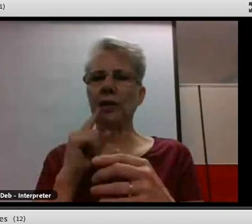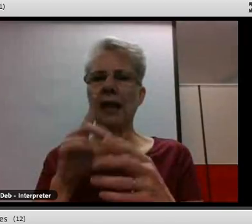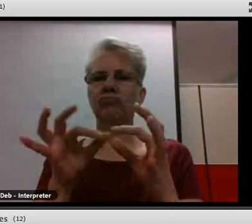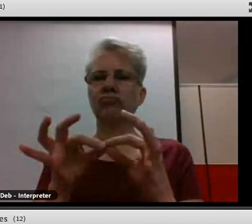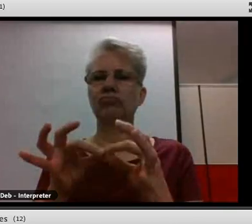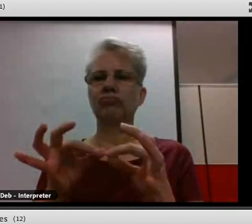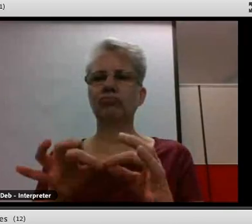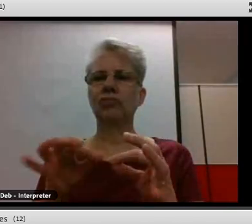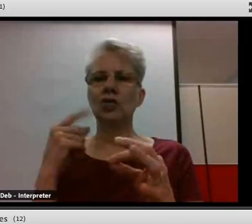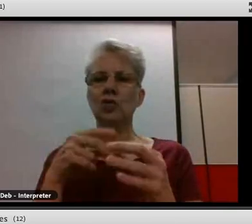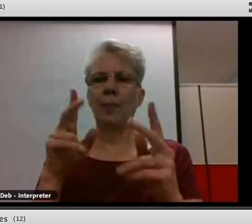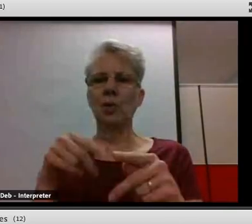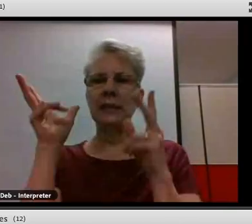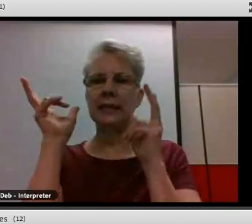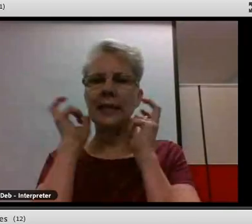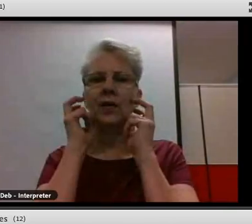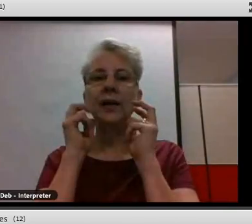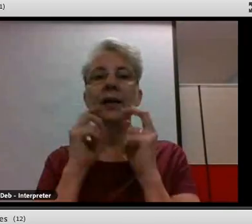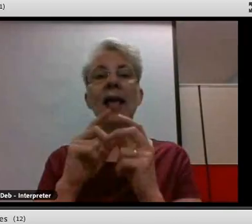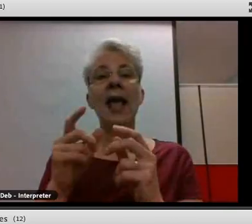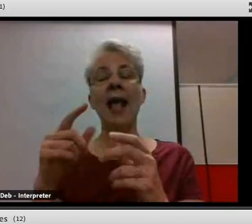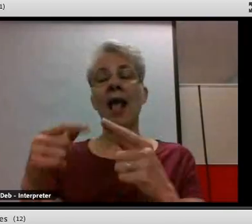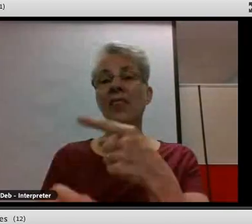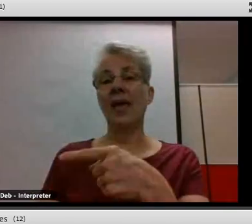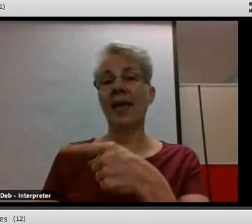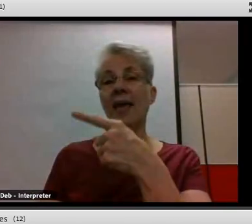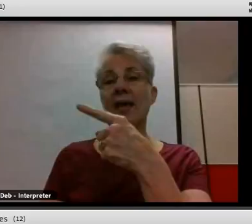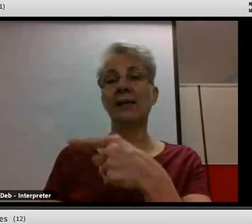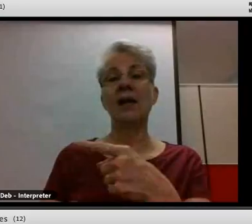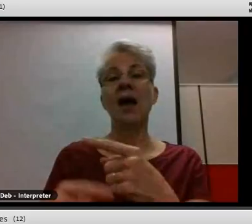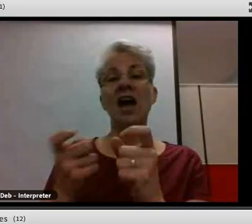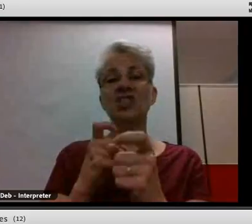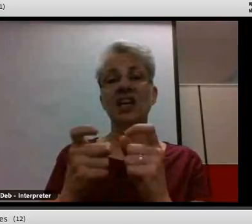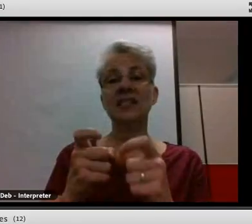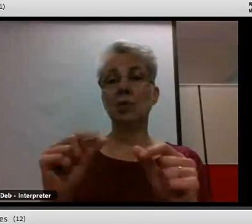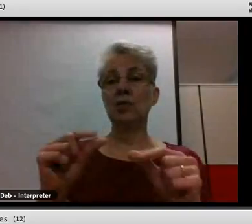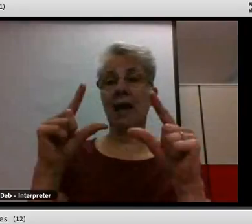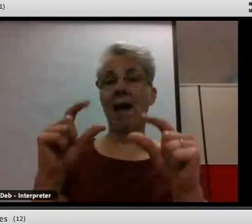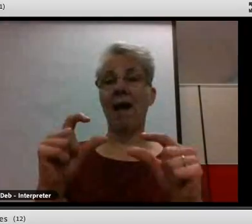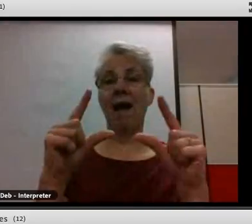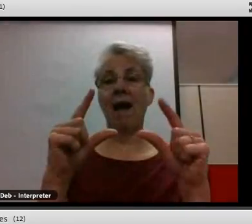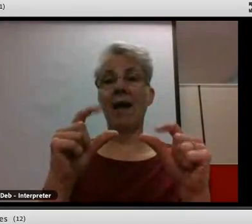and there's no reasonable accommodation for you, that's a lawsuit